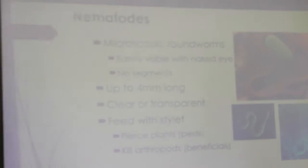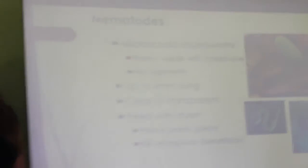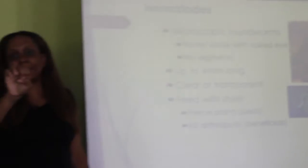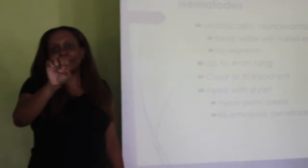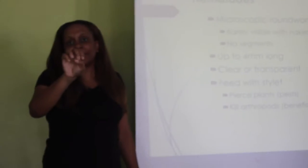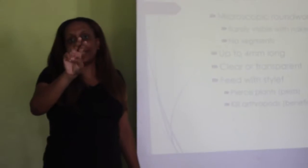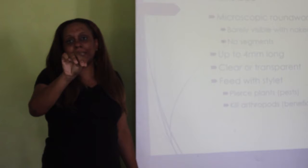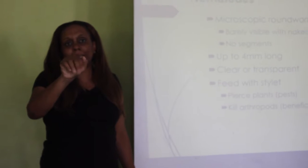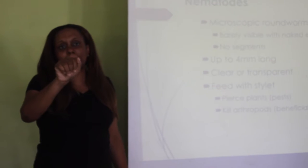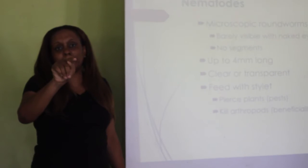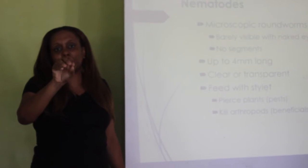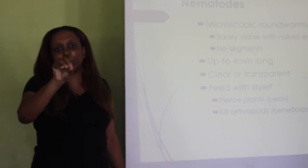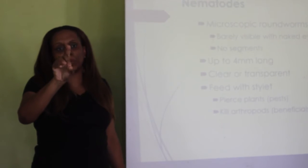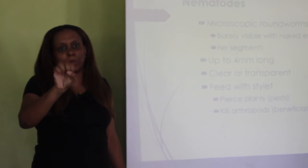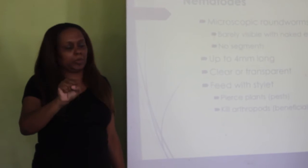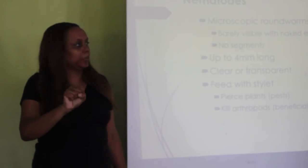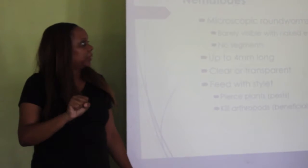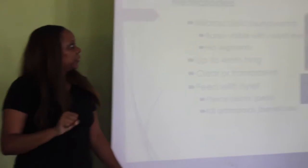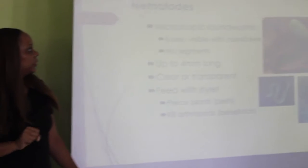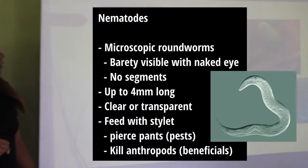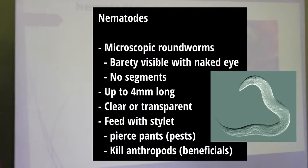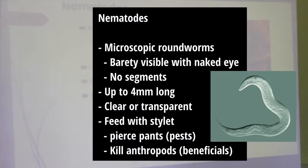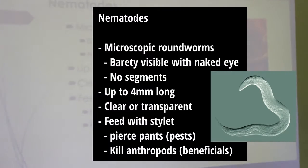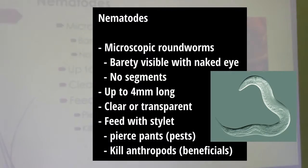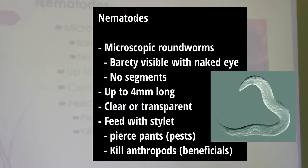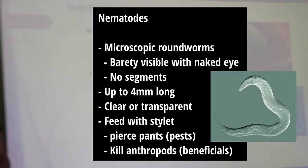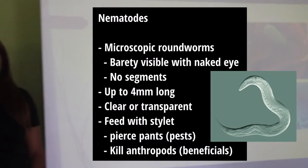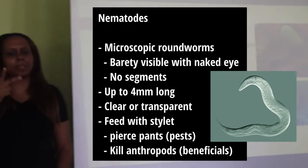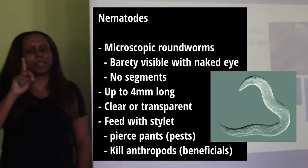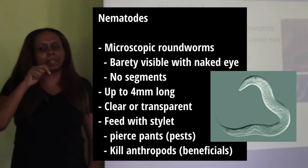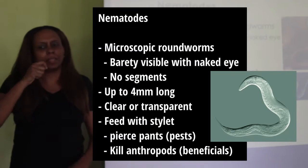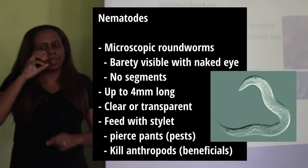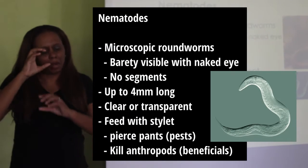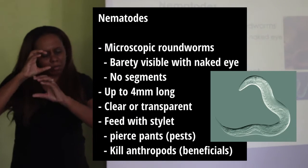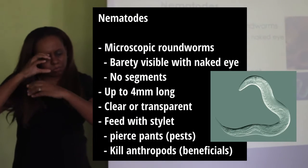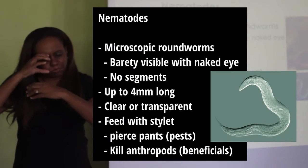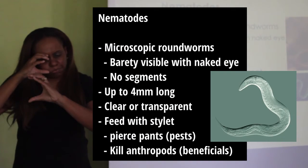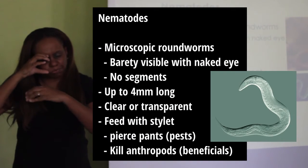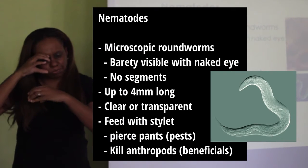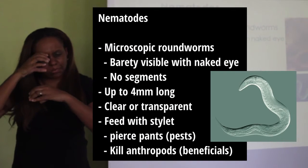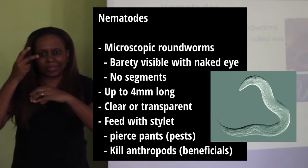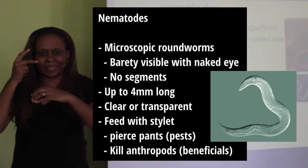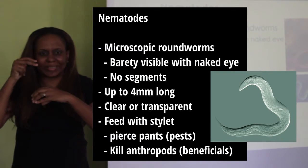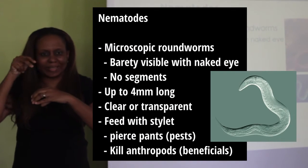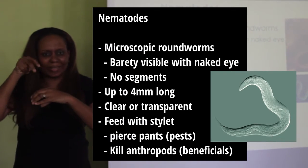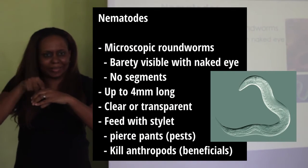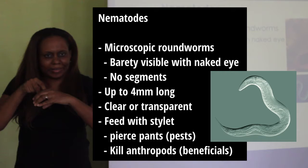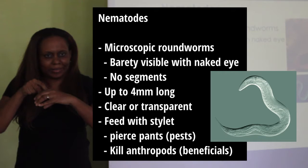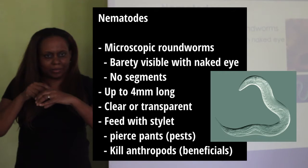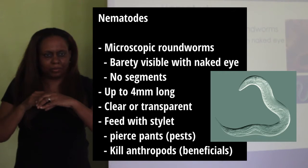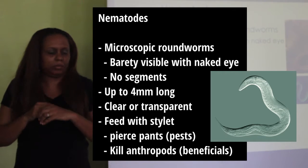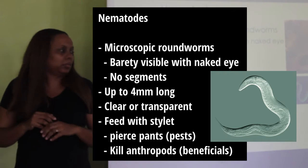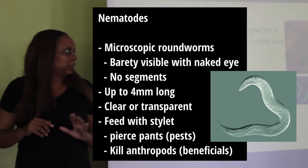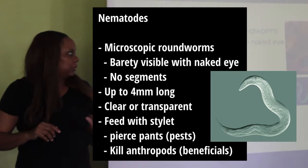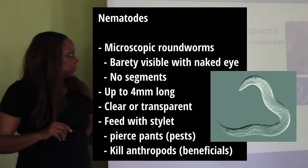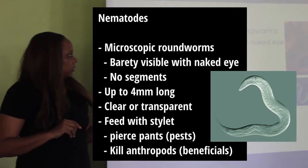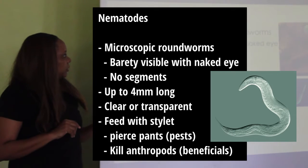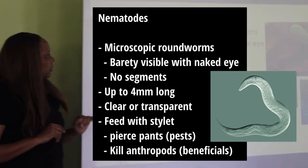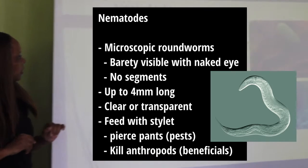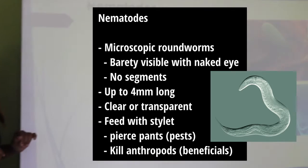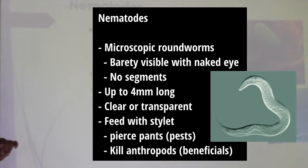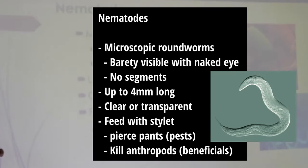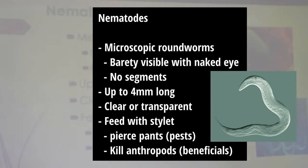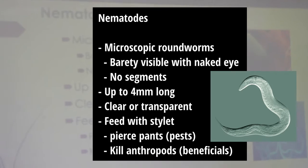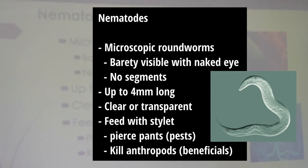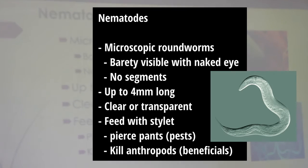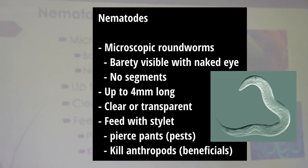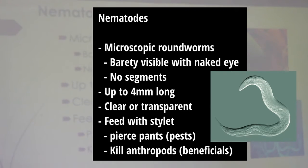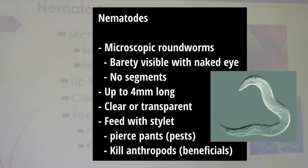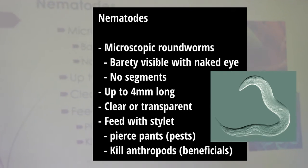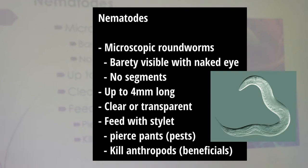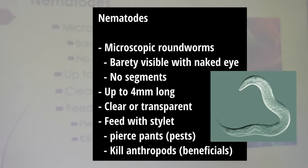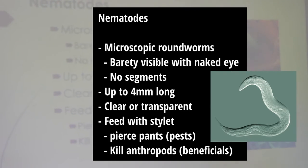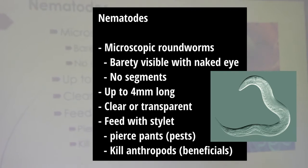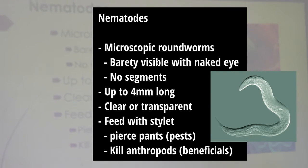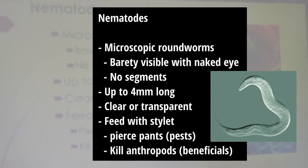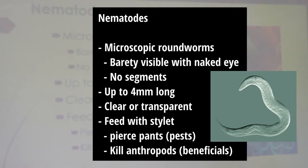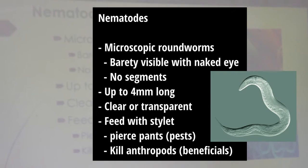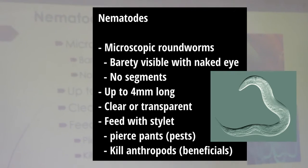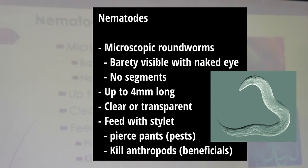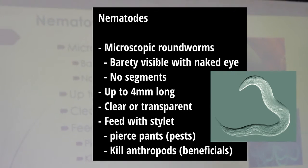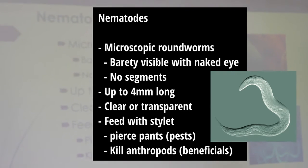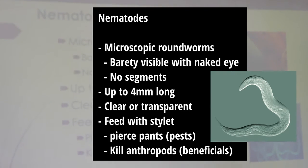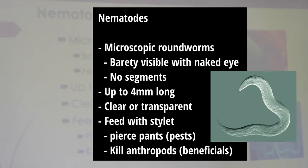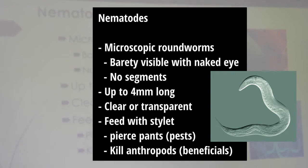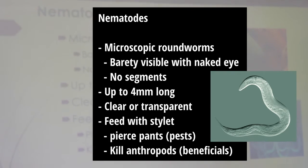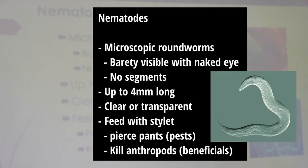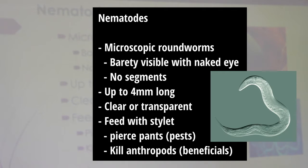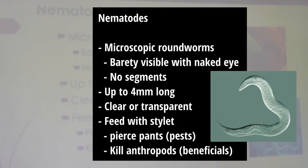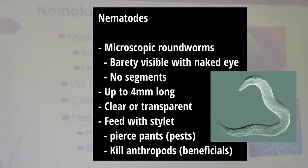they cannot be seen with the naked eye right and these nematodes are normally under the ground